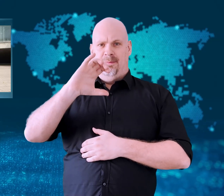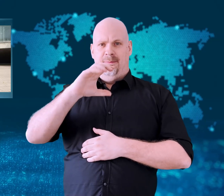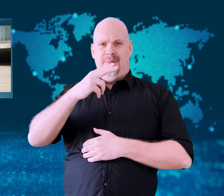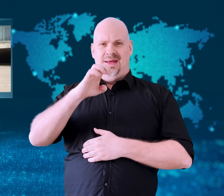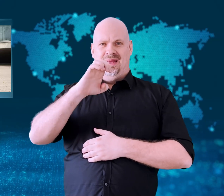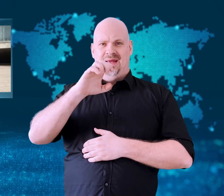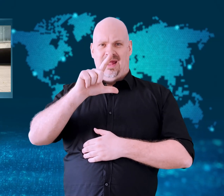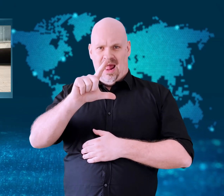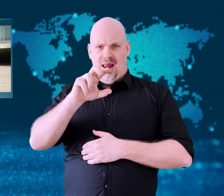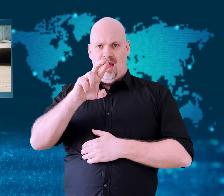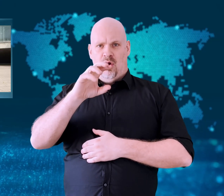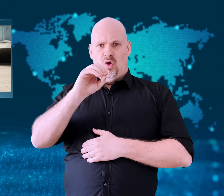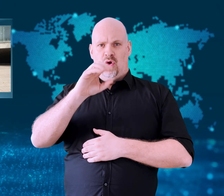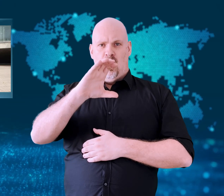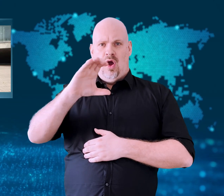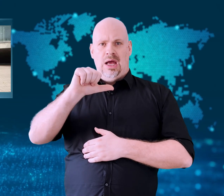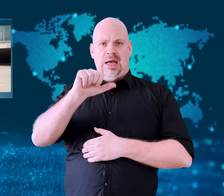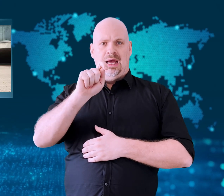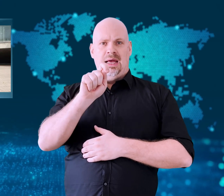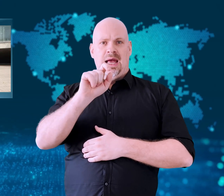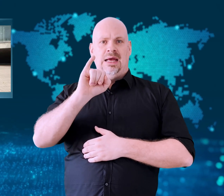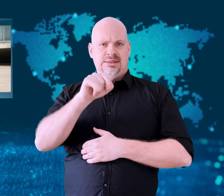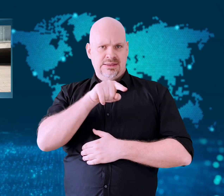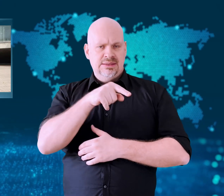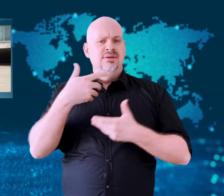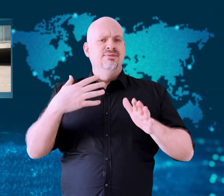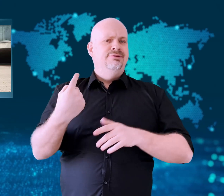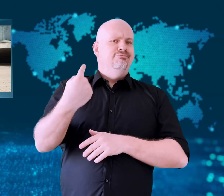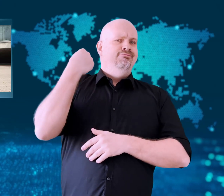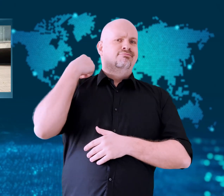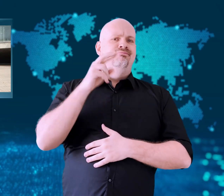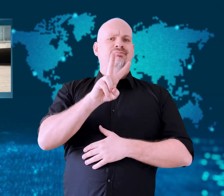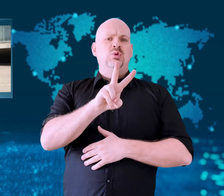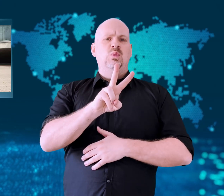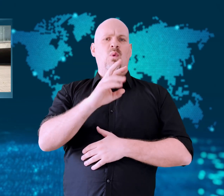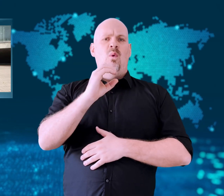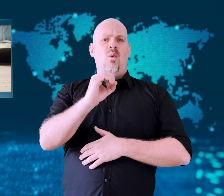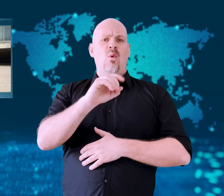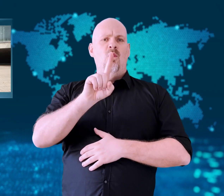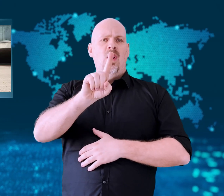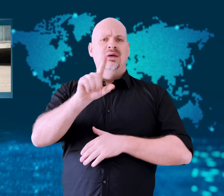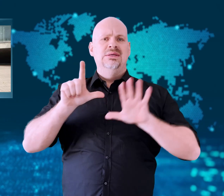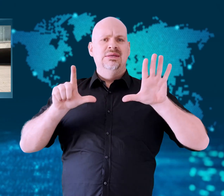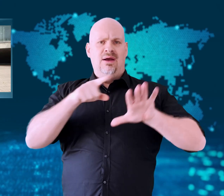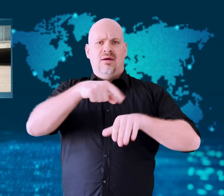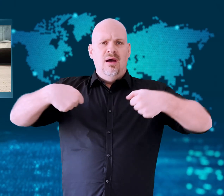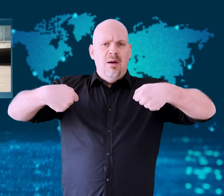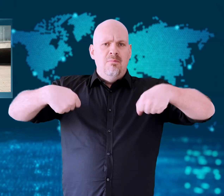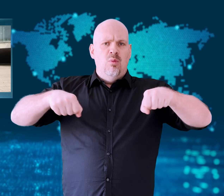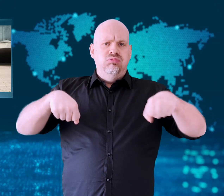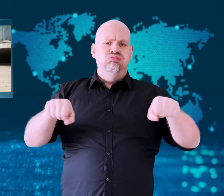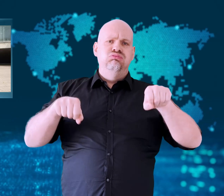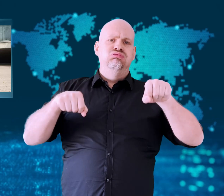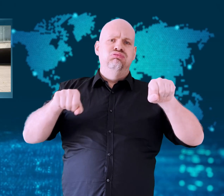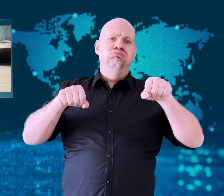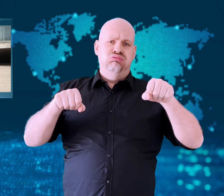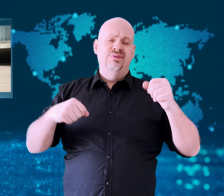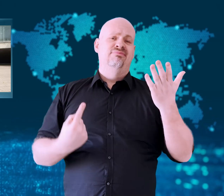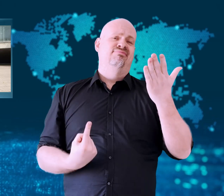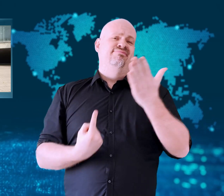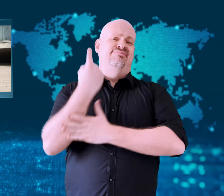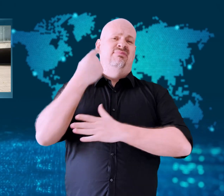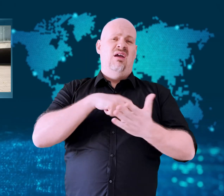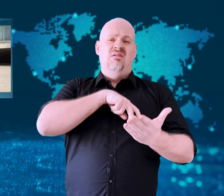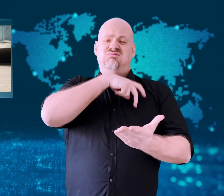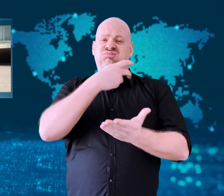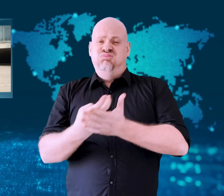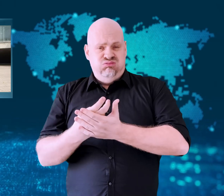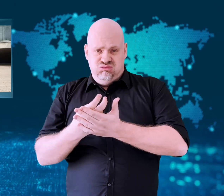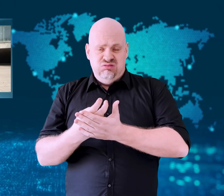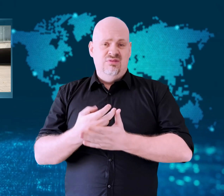feeling and movement in his legs due to severe damage to his spinal cord.